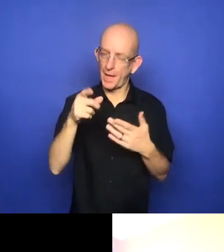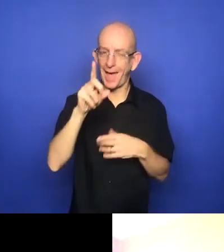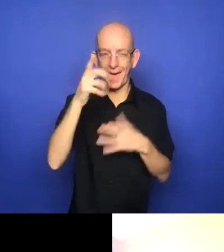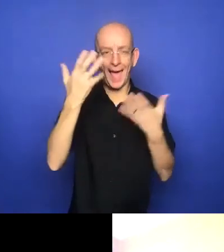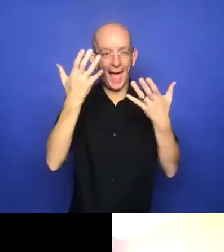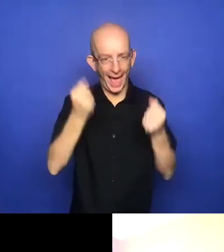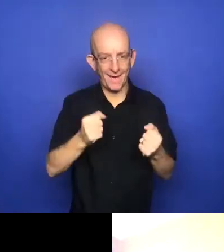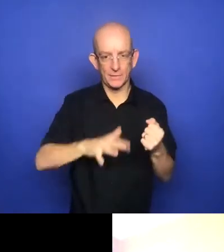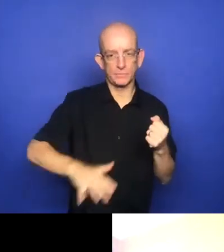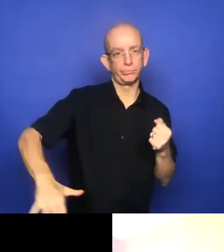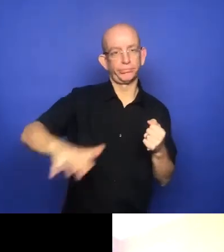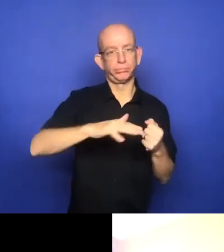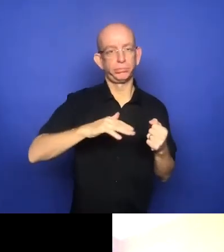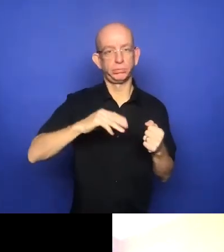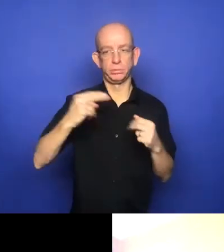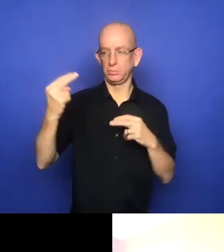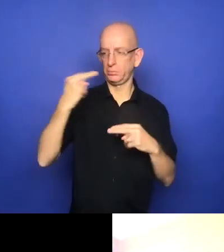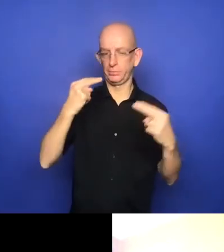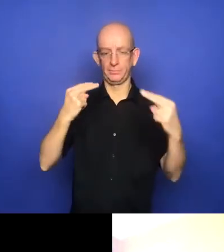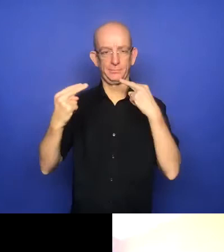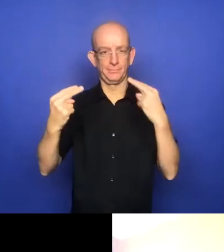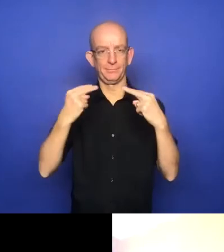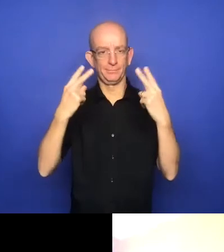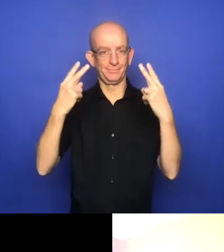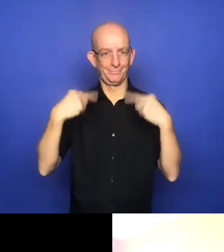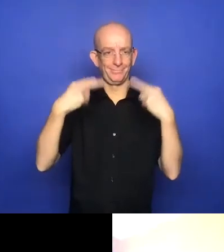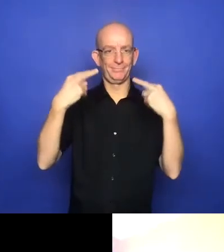the meaning. There is also a lot of stigma